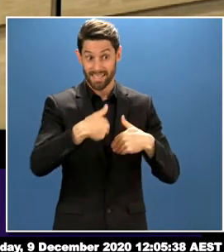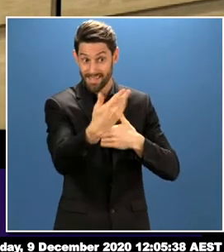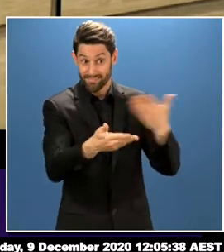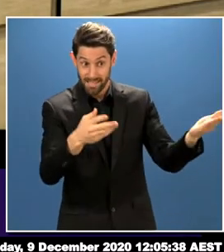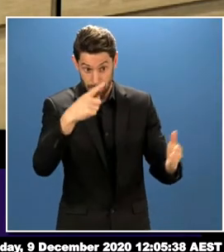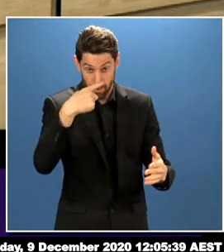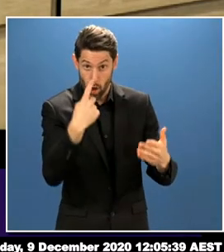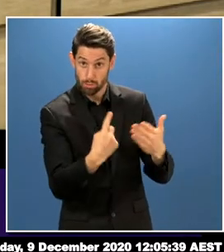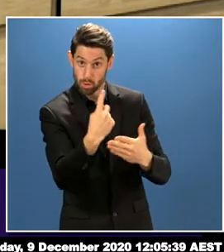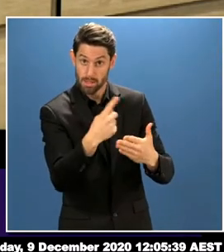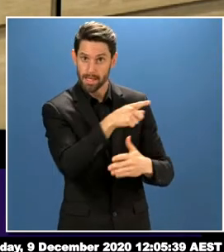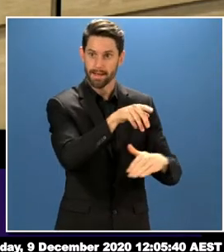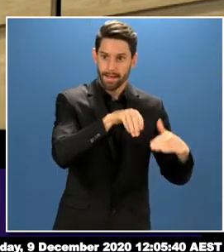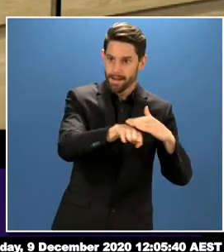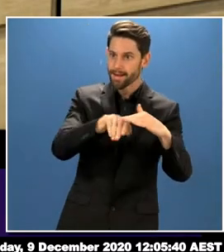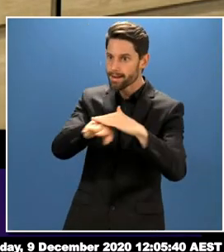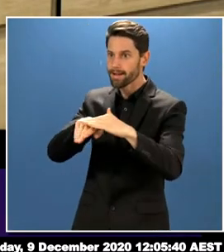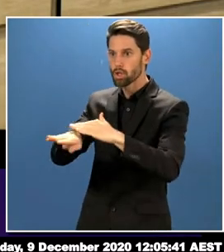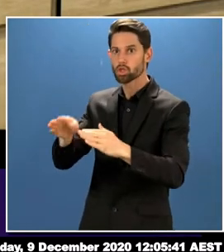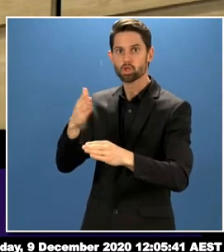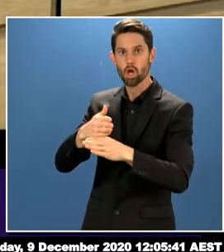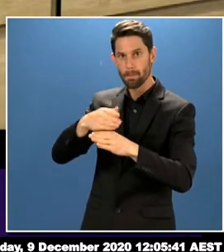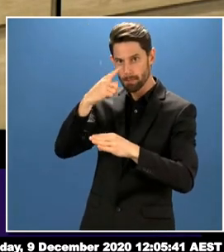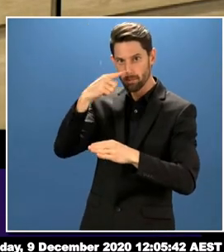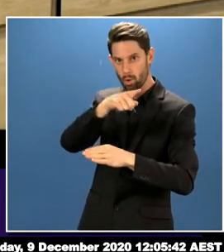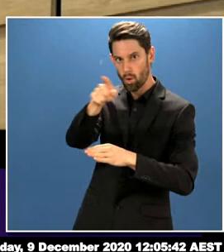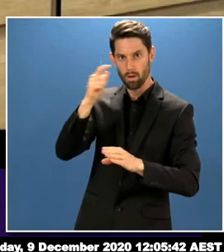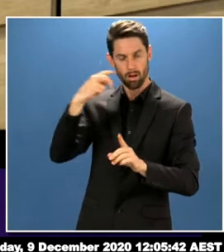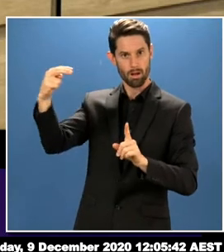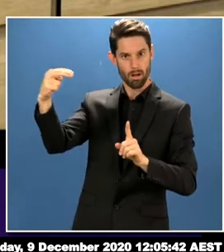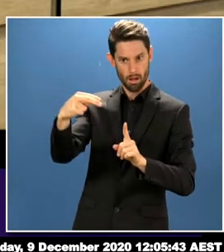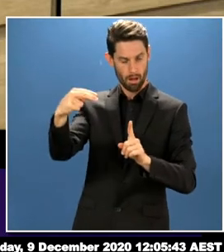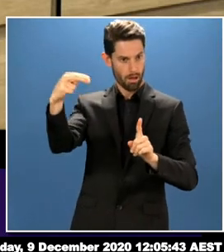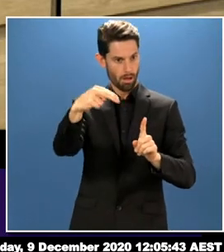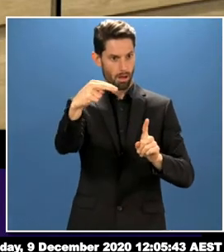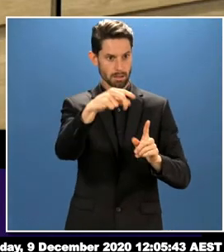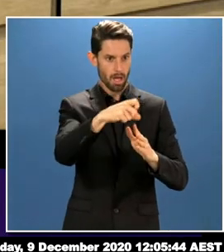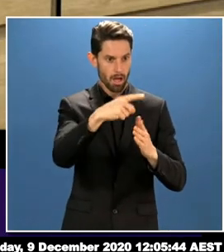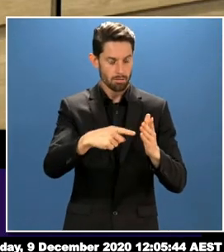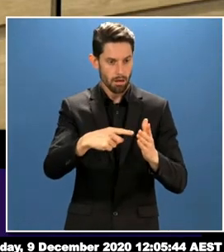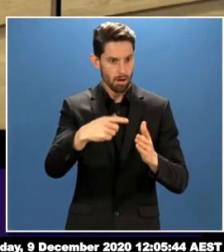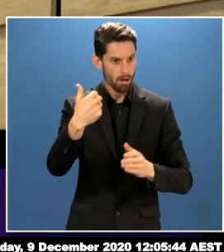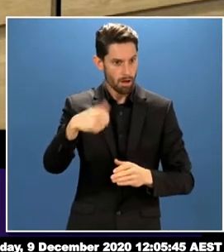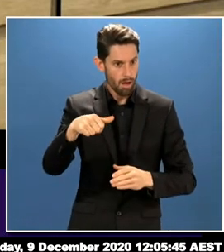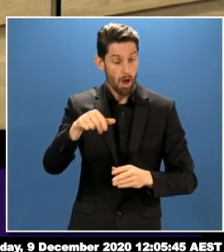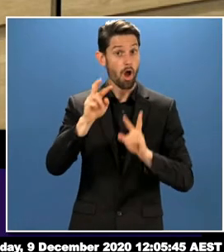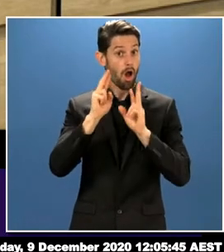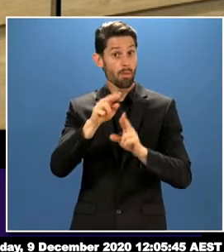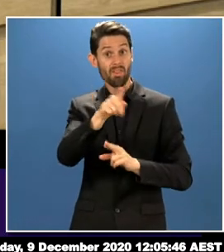And it will just happen organically, I would hope so.